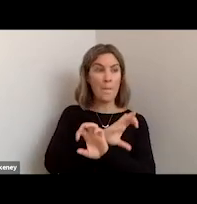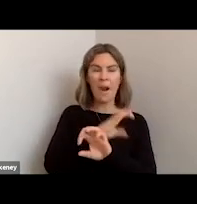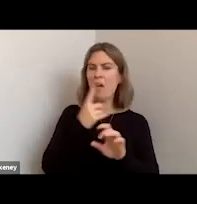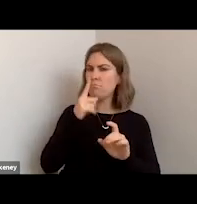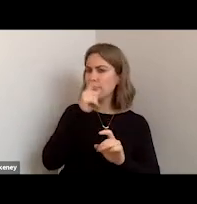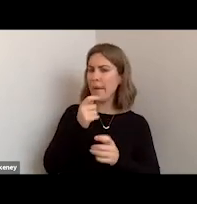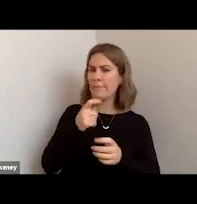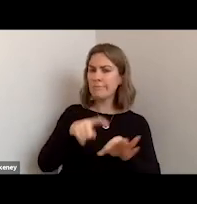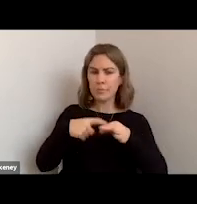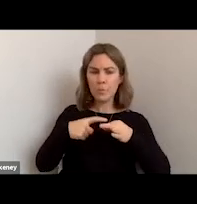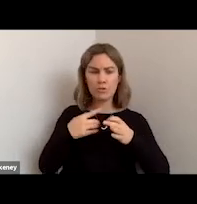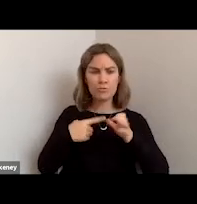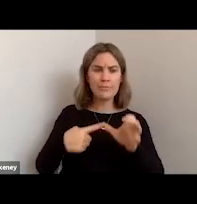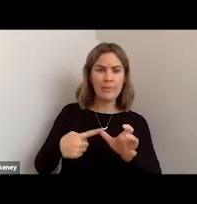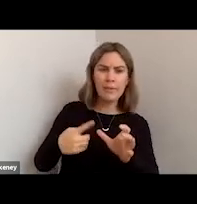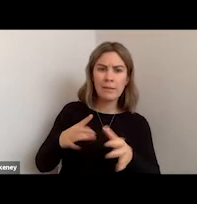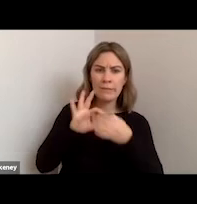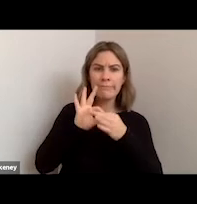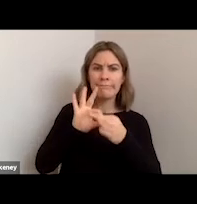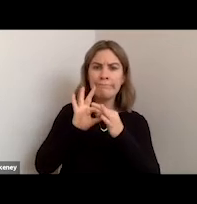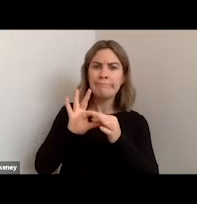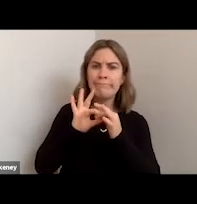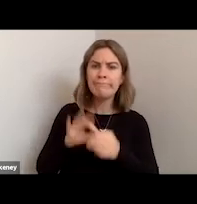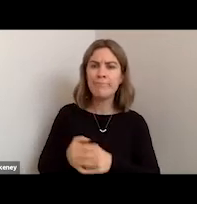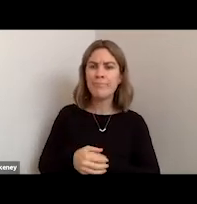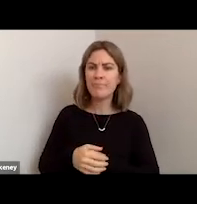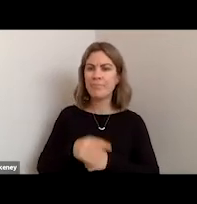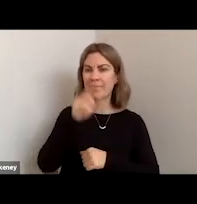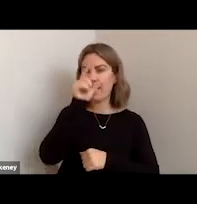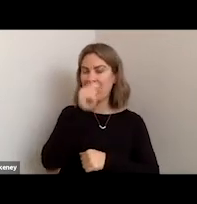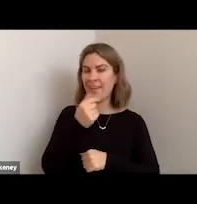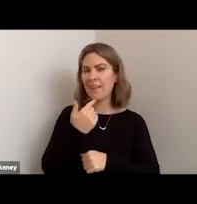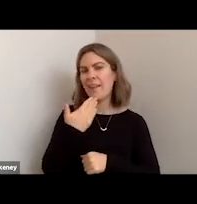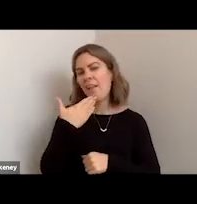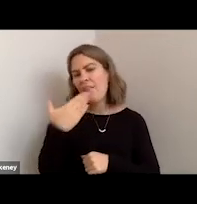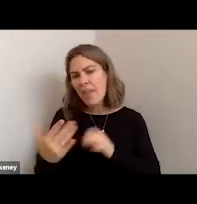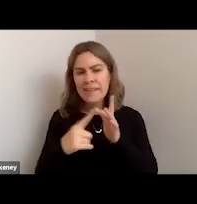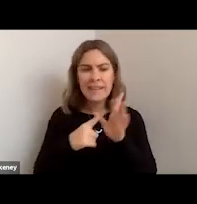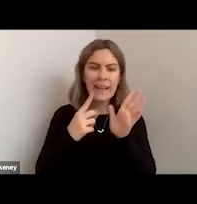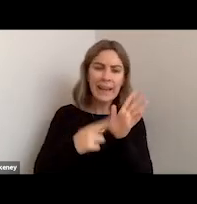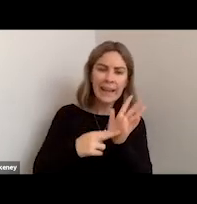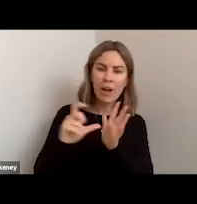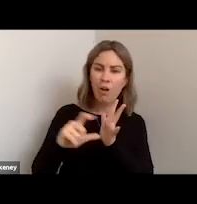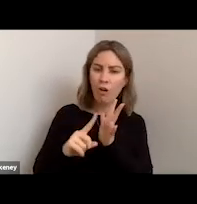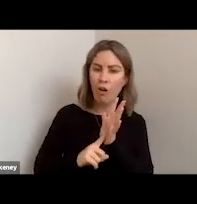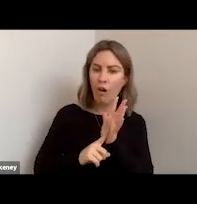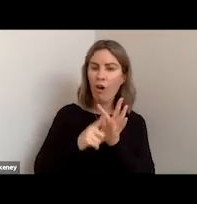sort of engagement and I can say, "Thanks Ian Pepper", and